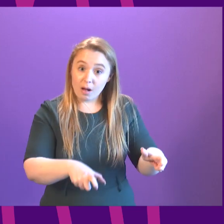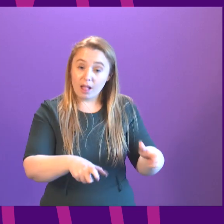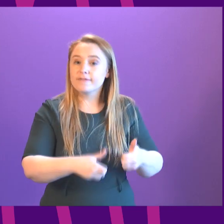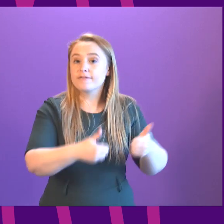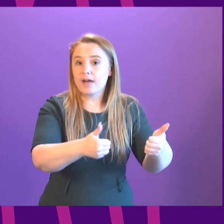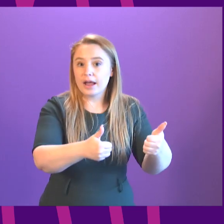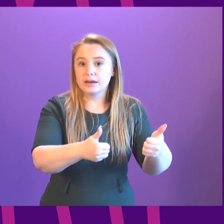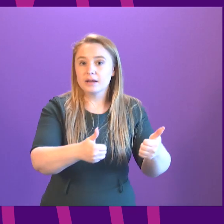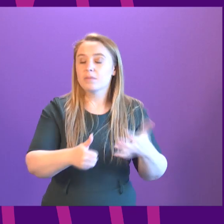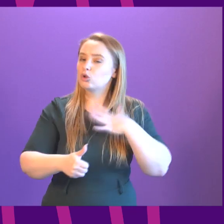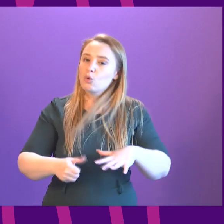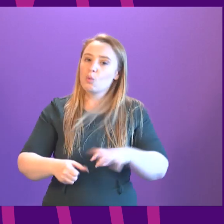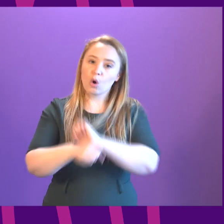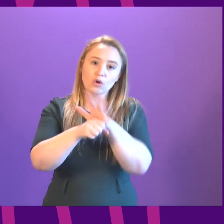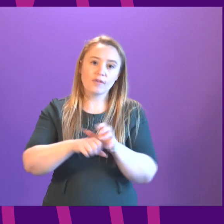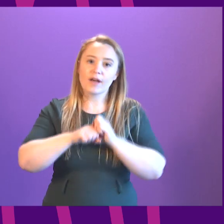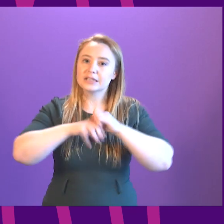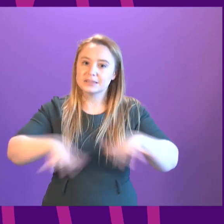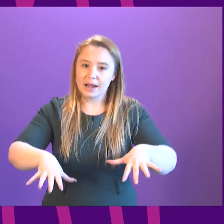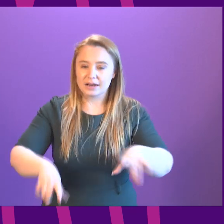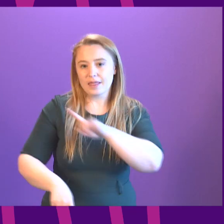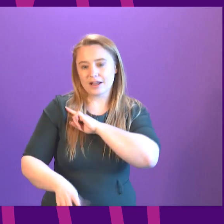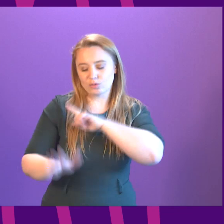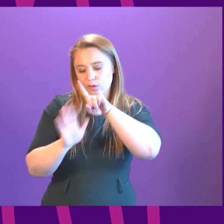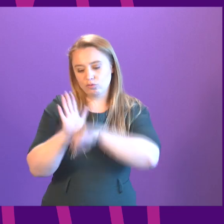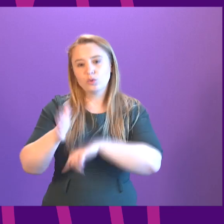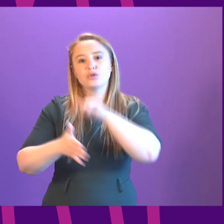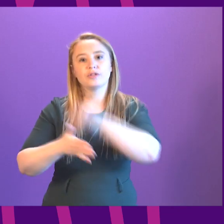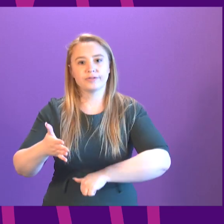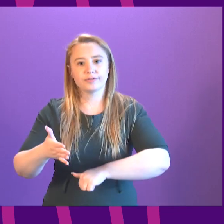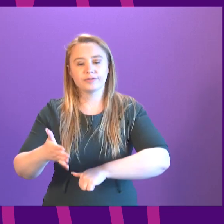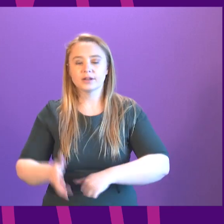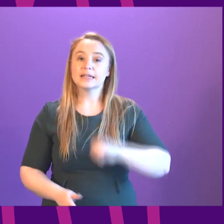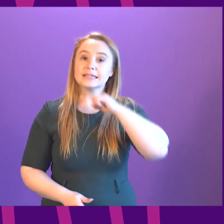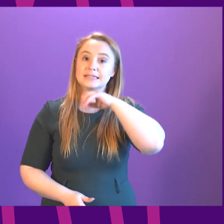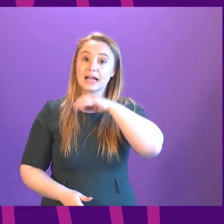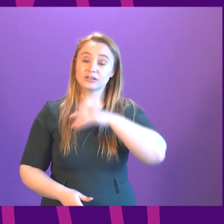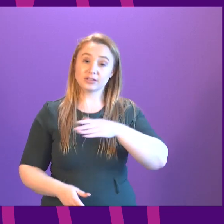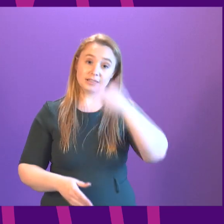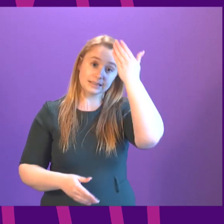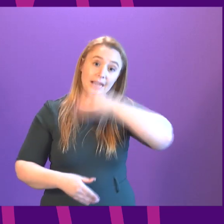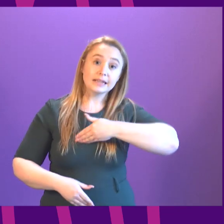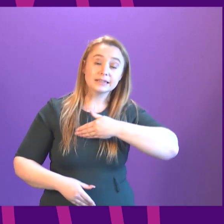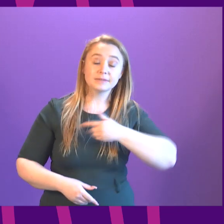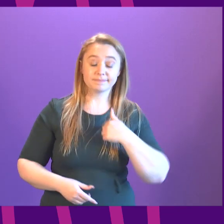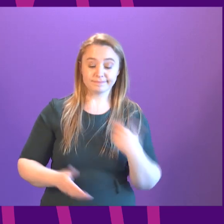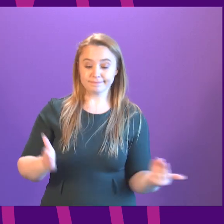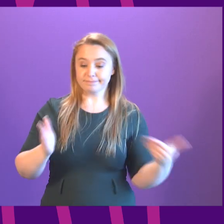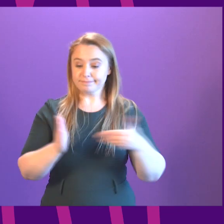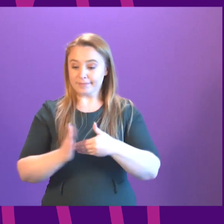As I said yesterday, on Saturday night, when I got home after making these horrible announcements,